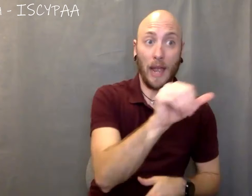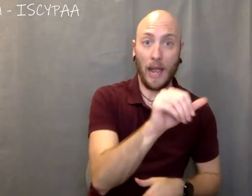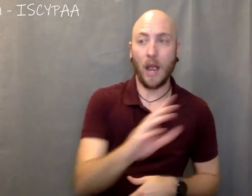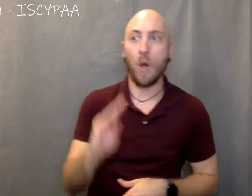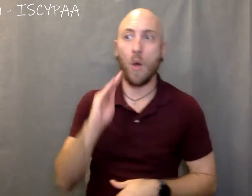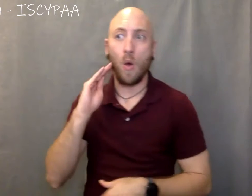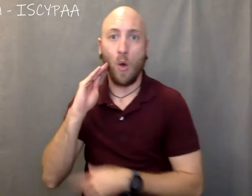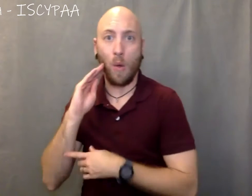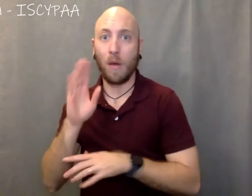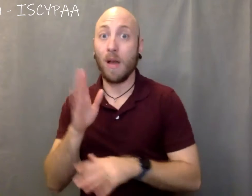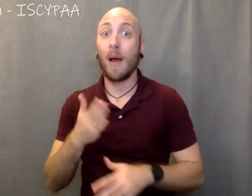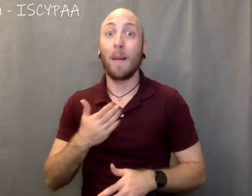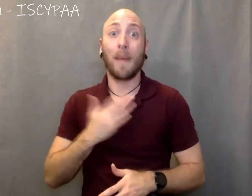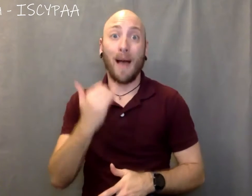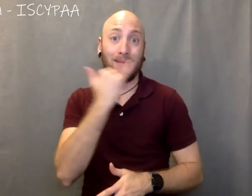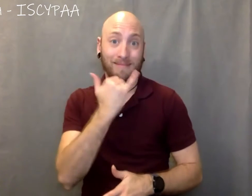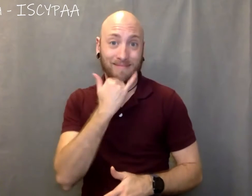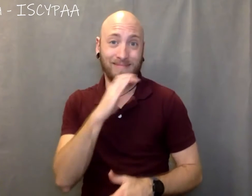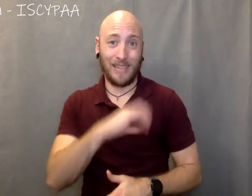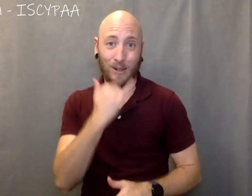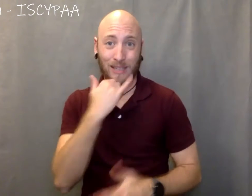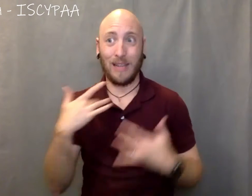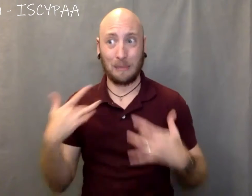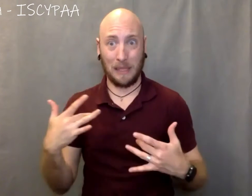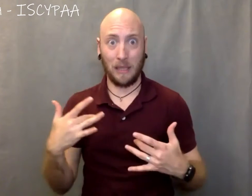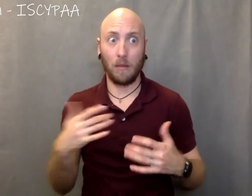or in AA service you know at work I'm okay like I become employable that's